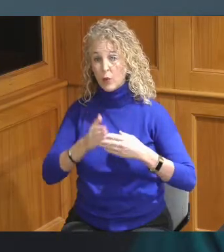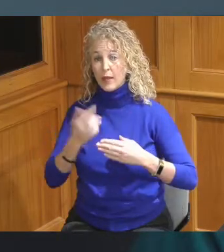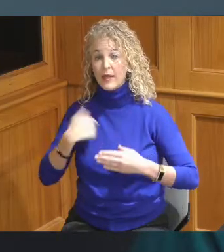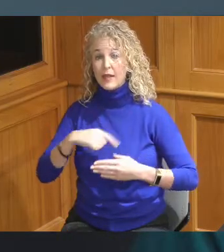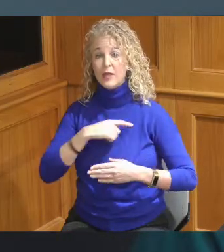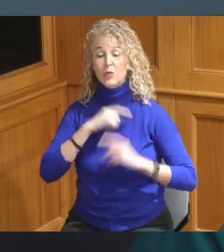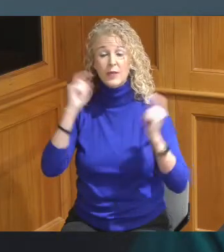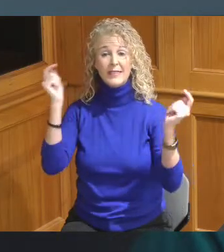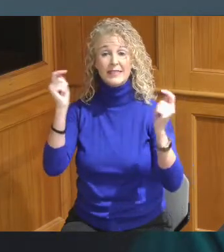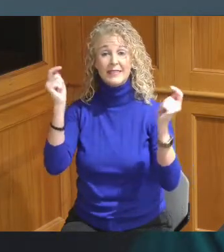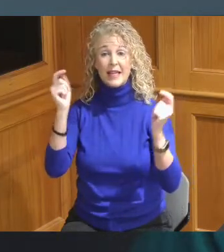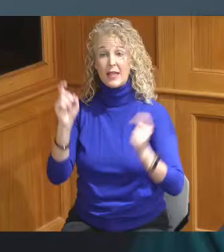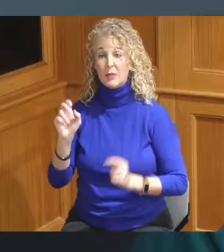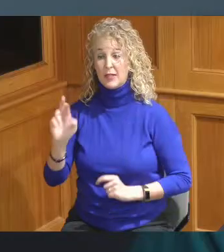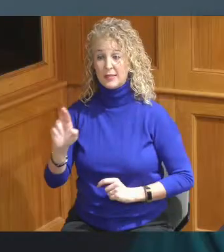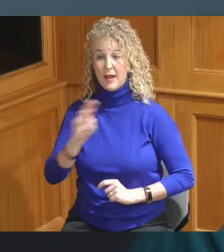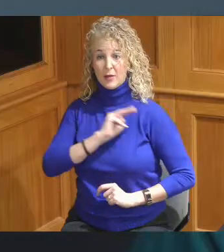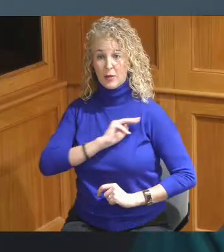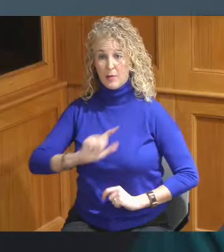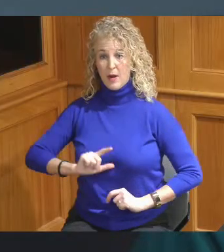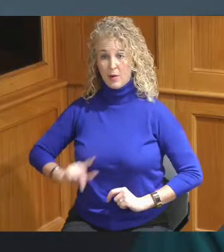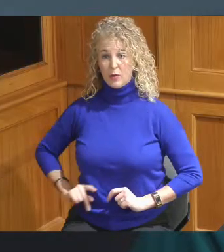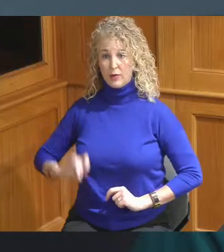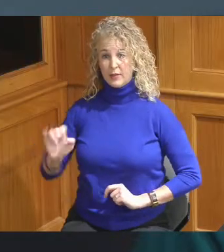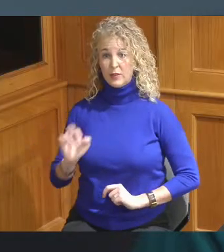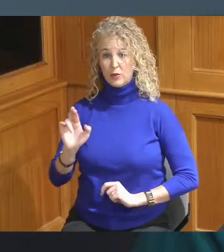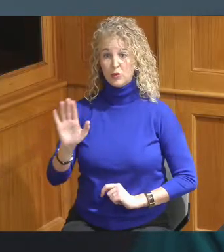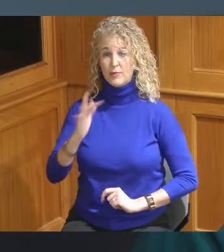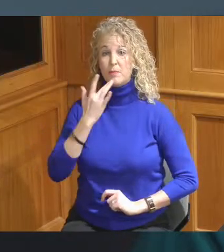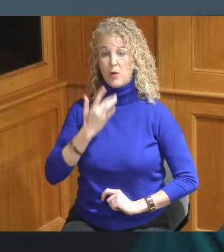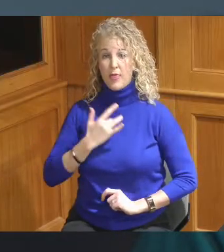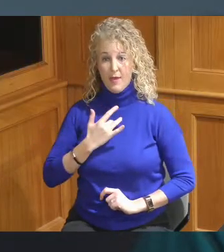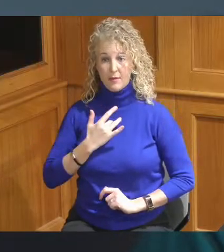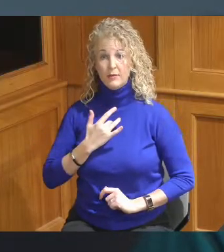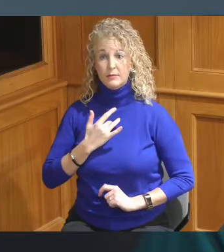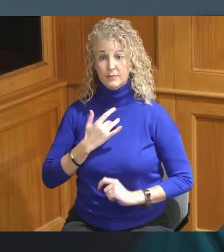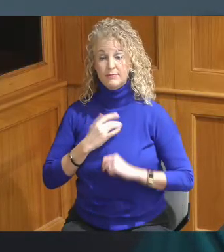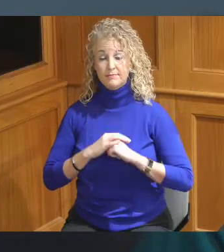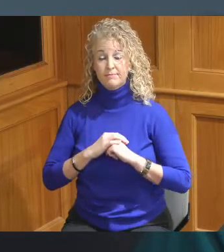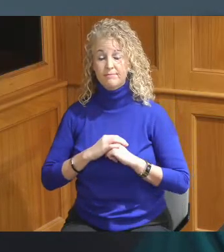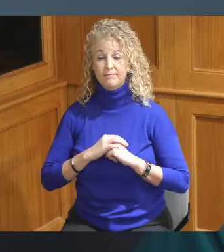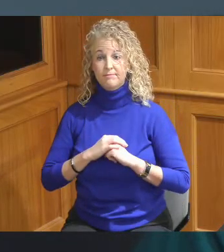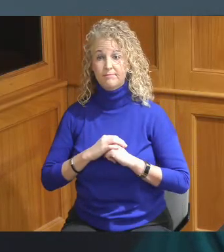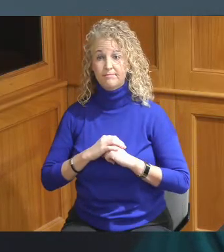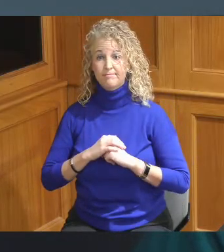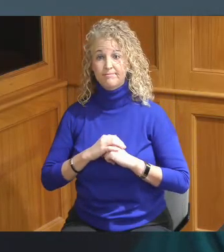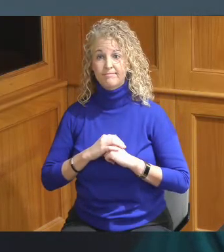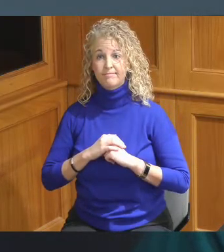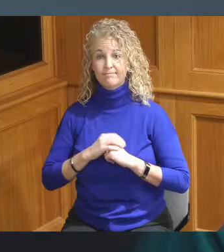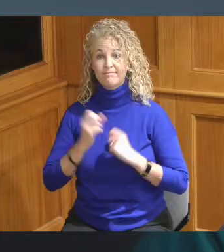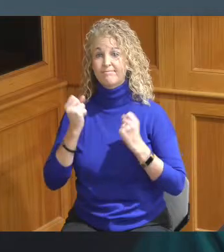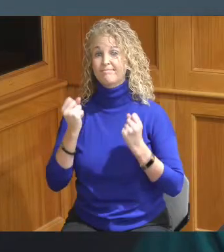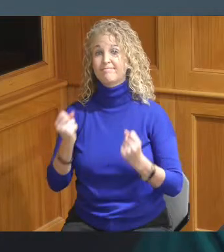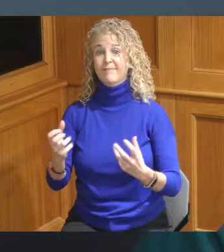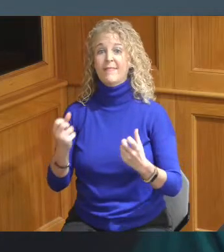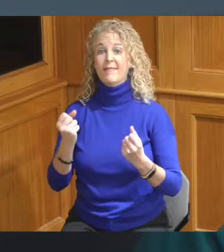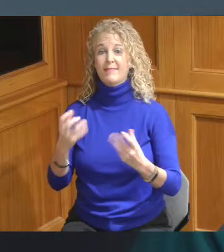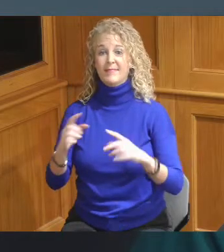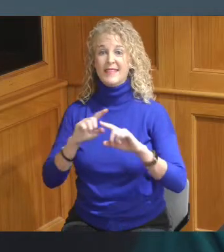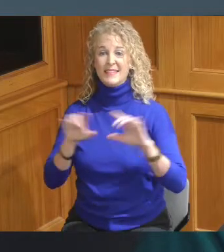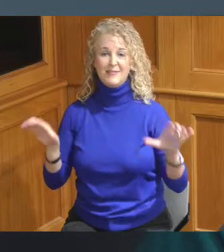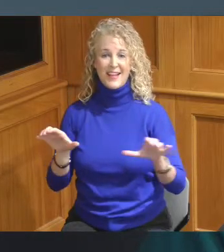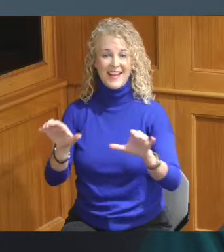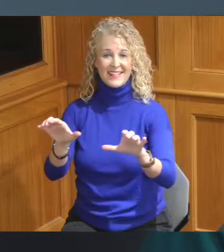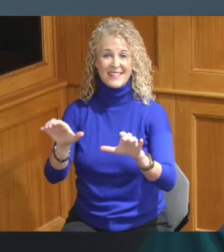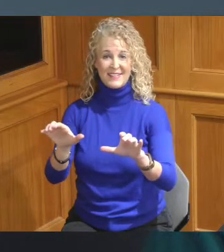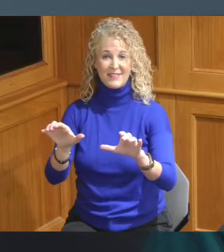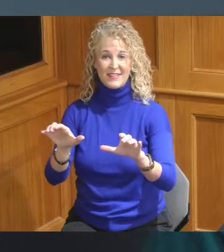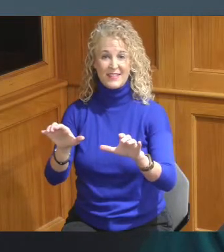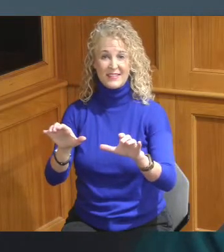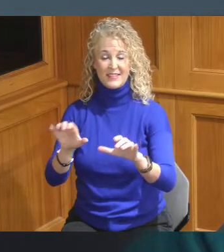Martin Luther King Jr. birthday and it will have a number of activities. the fifth Jubilee Singers